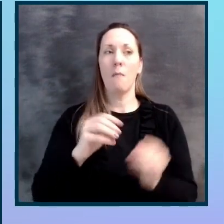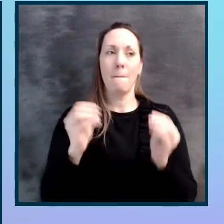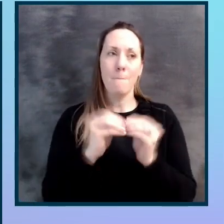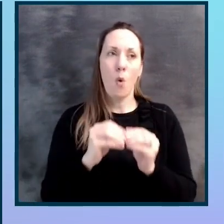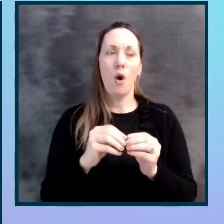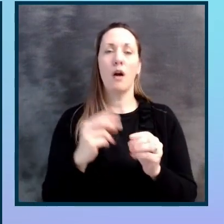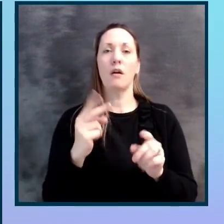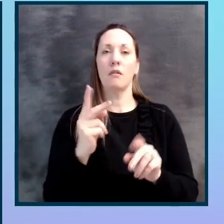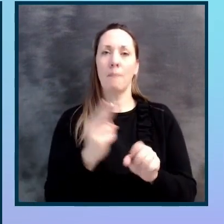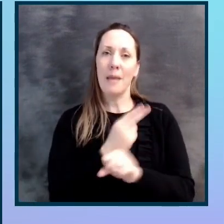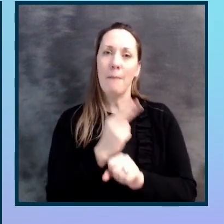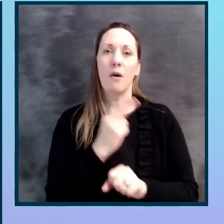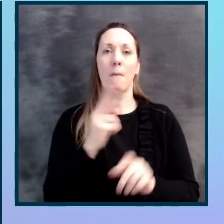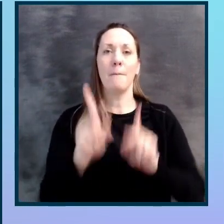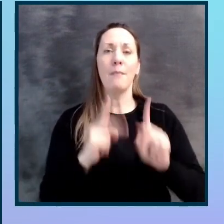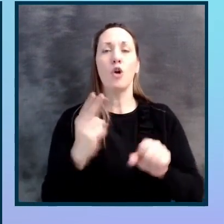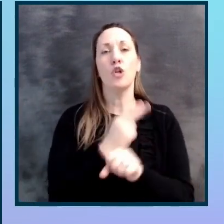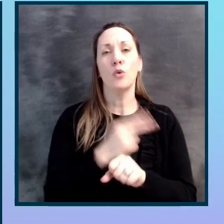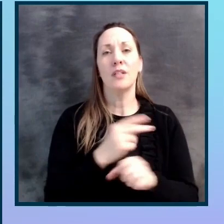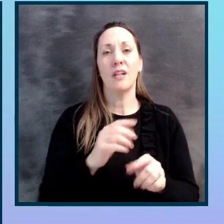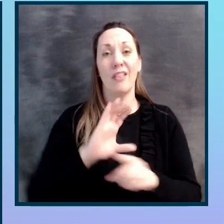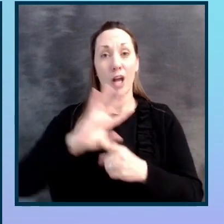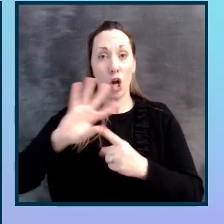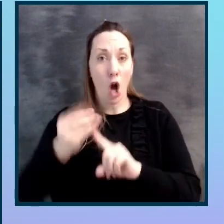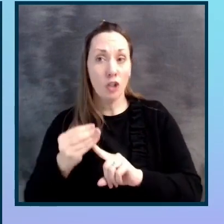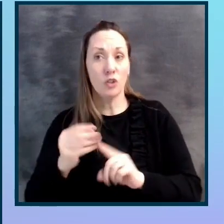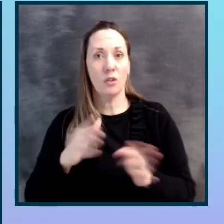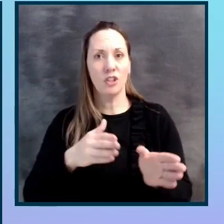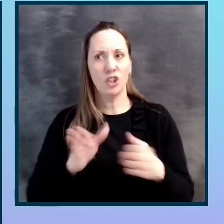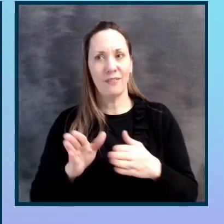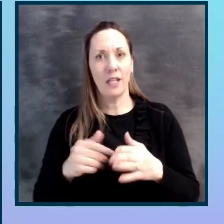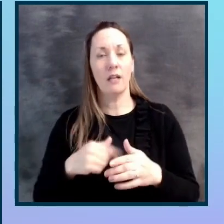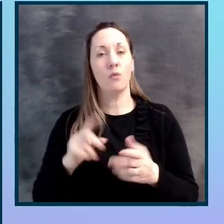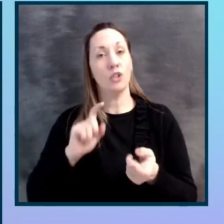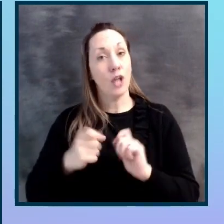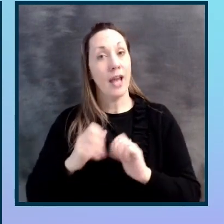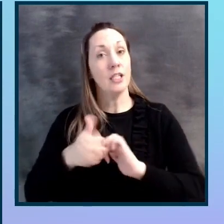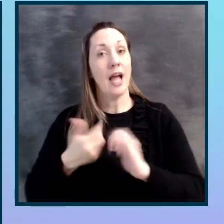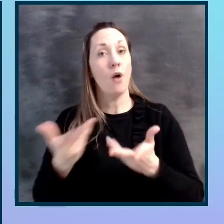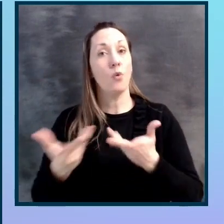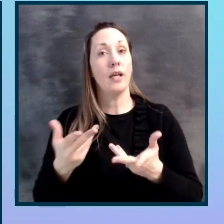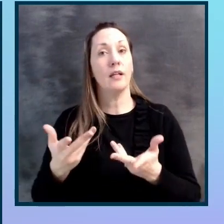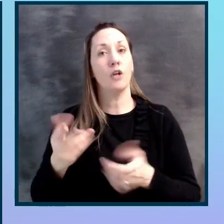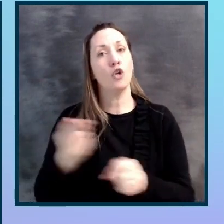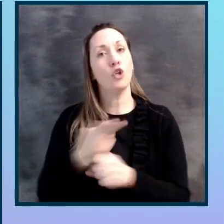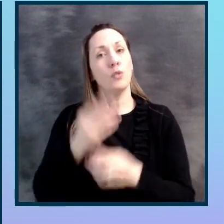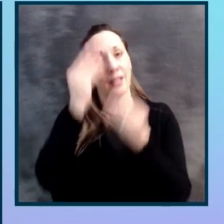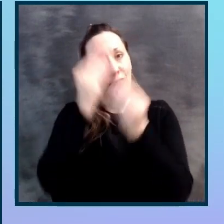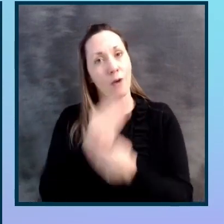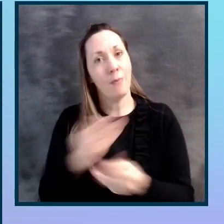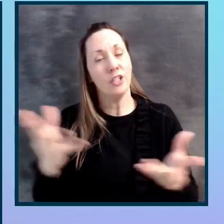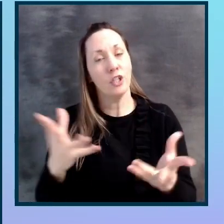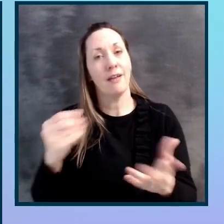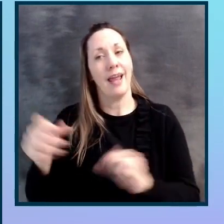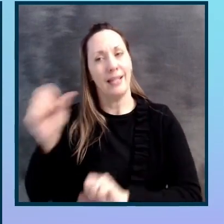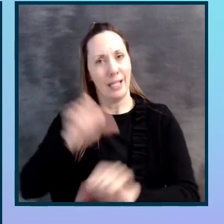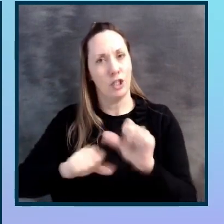and cultural-shifting events that have changed the way we interact with information and each other. But for me,